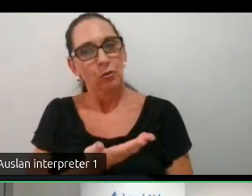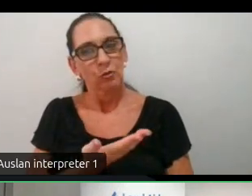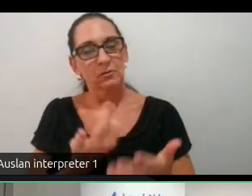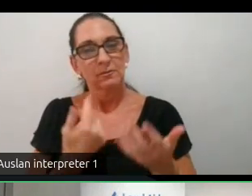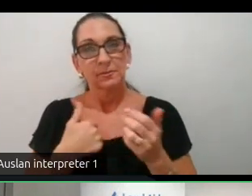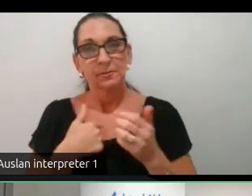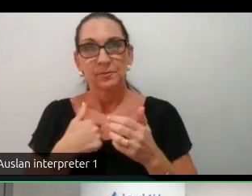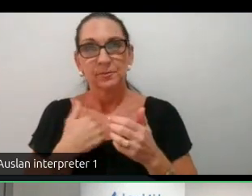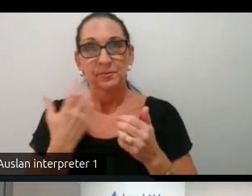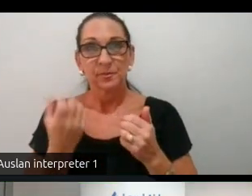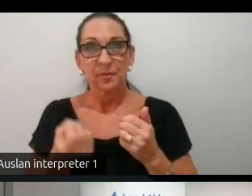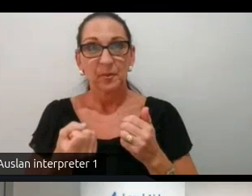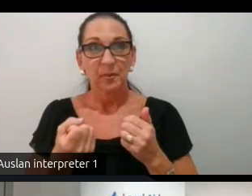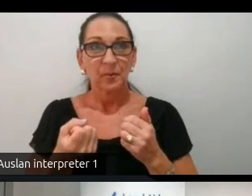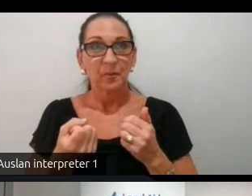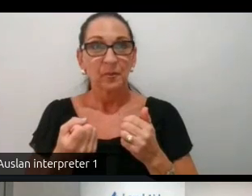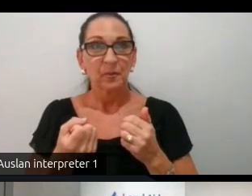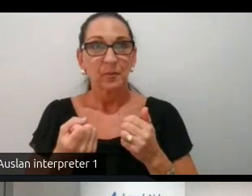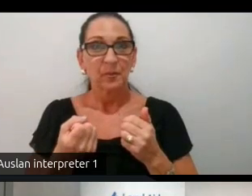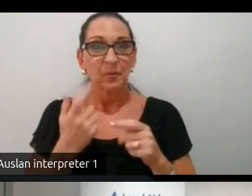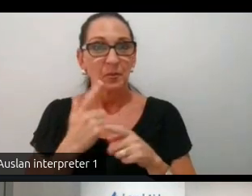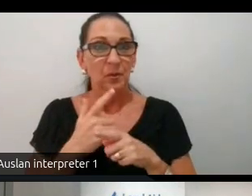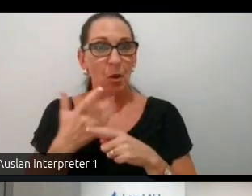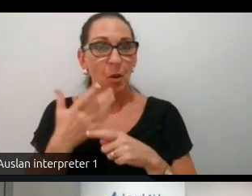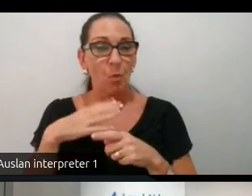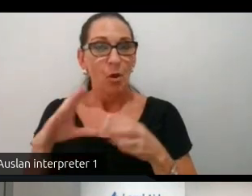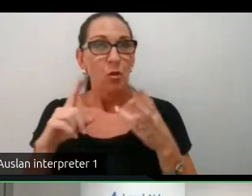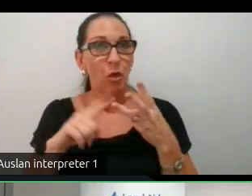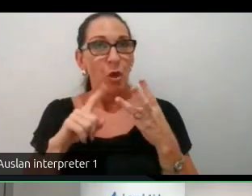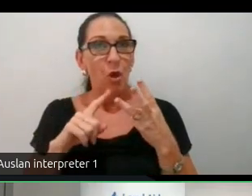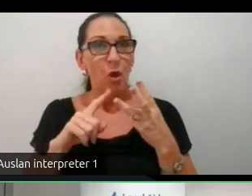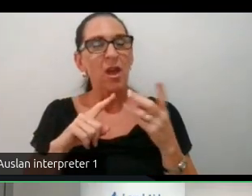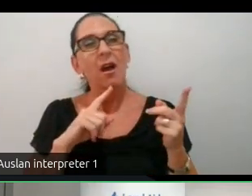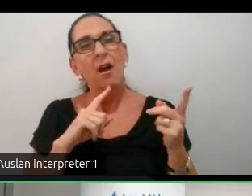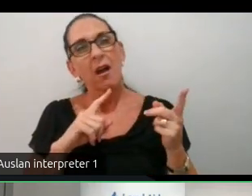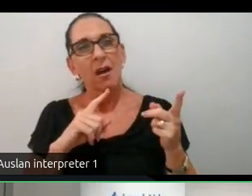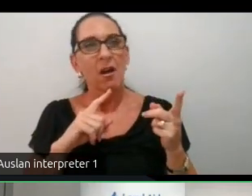we do have time for the third case if you're happy to jump to that one. Yeah, we could talk about Mo,